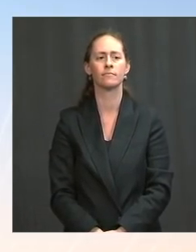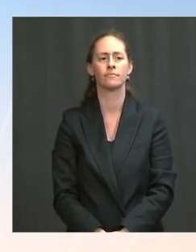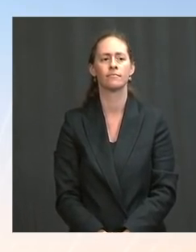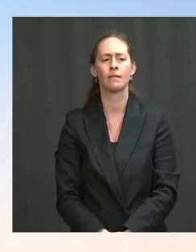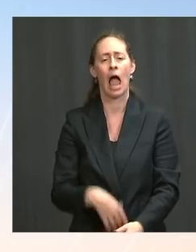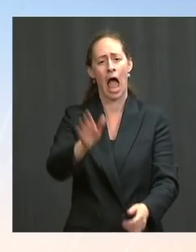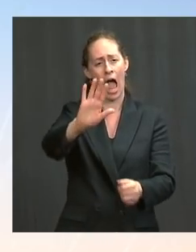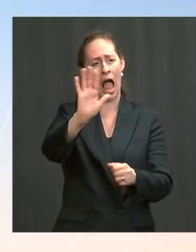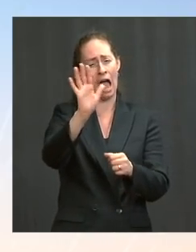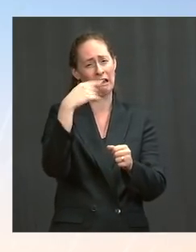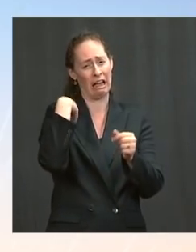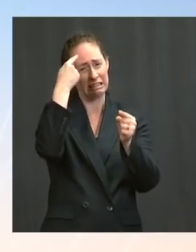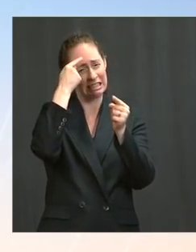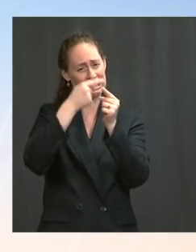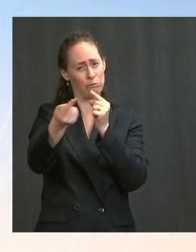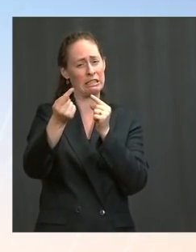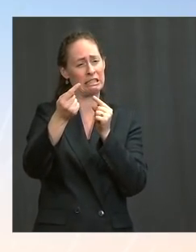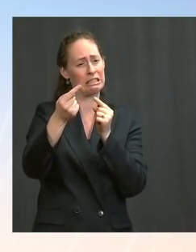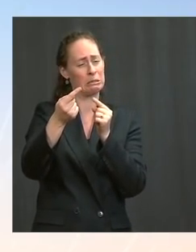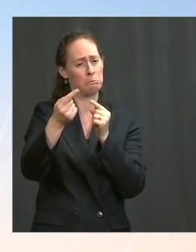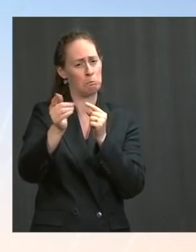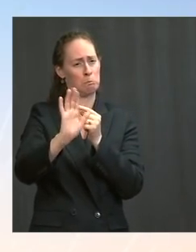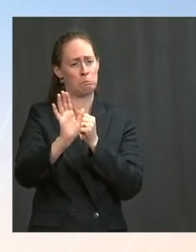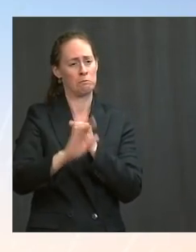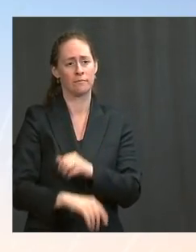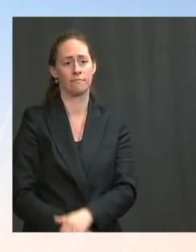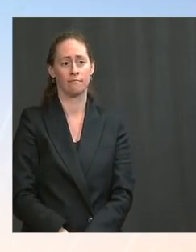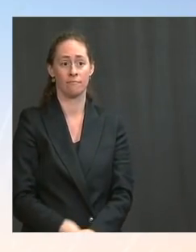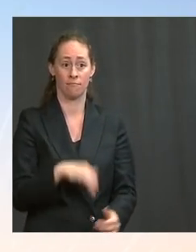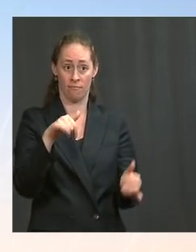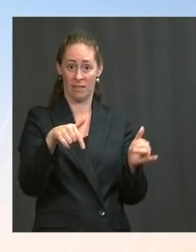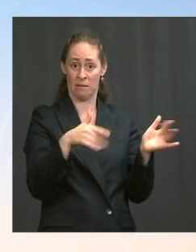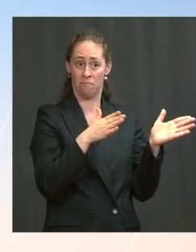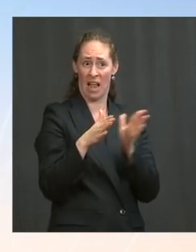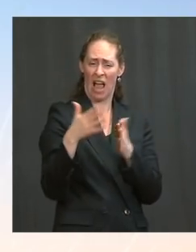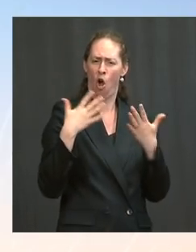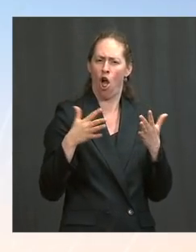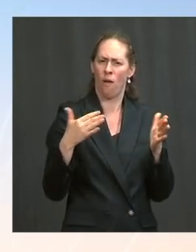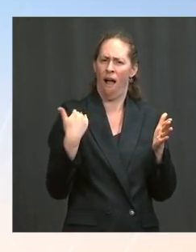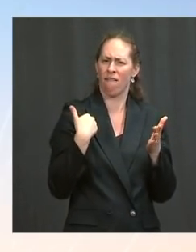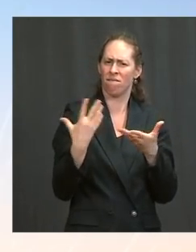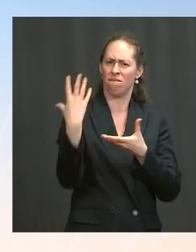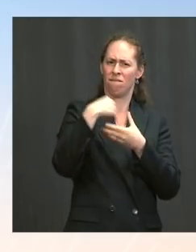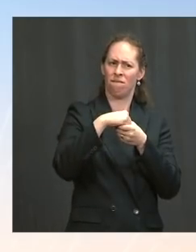that it doesn't do anything for climate, which some are arguing. I just outlined some key components